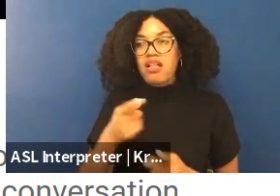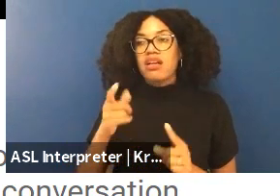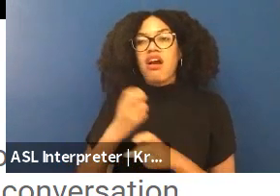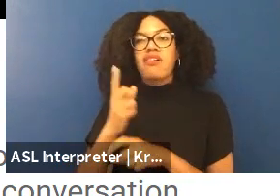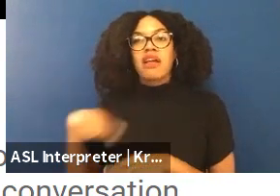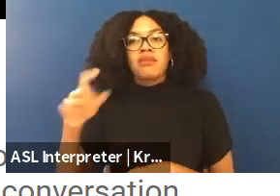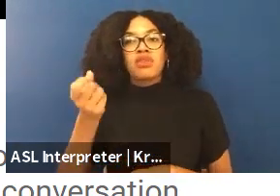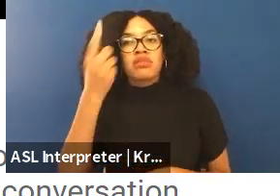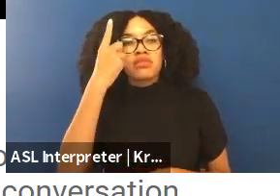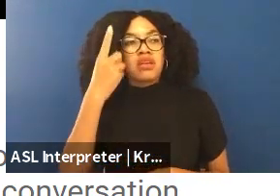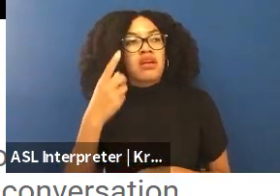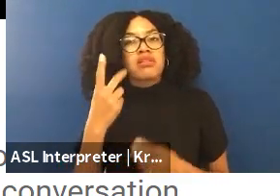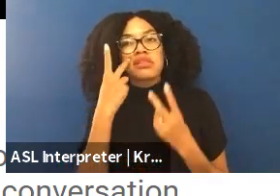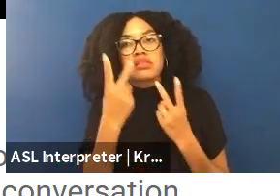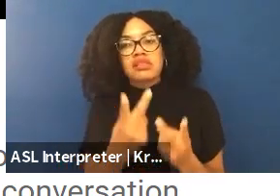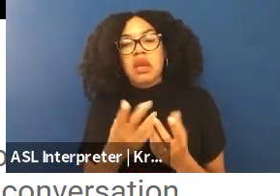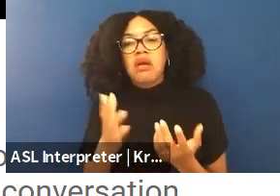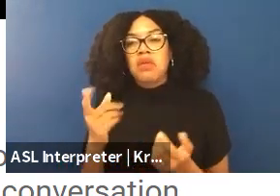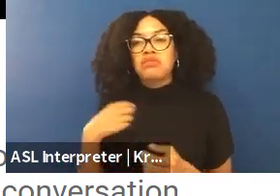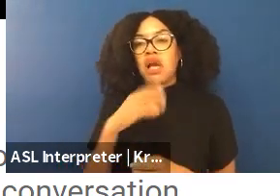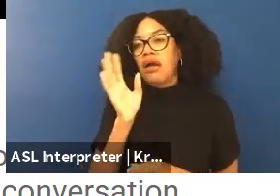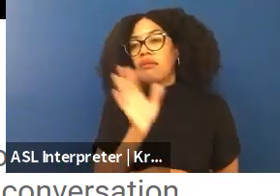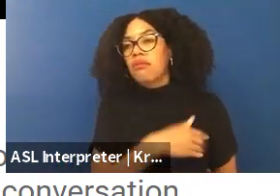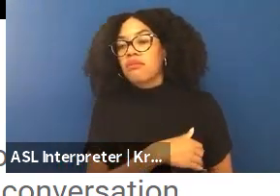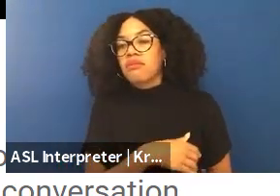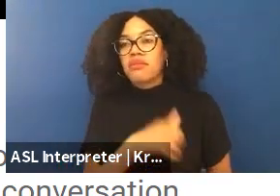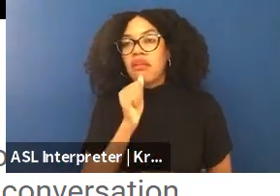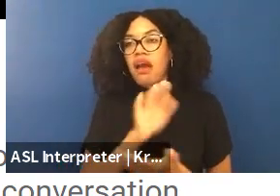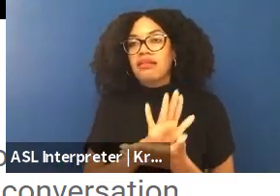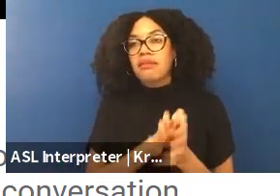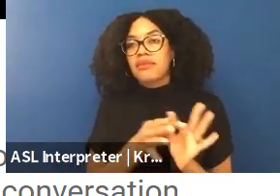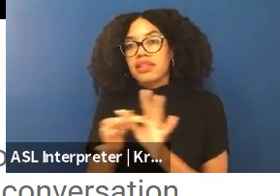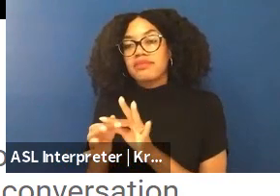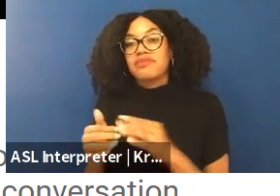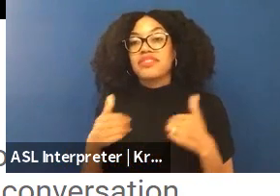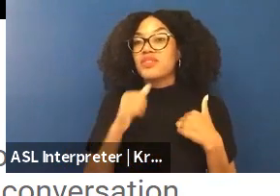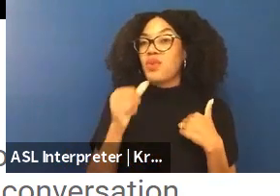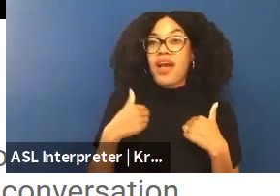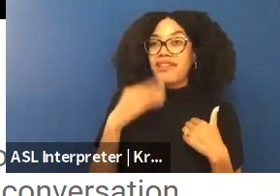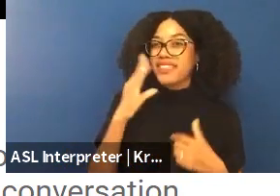So I don't have any solutions, I just have shared questions about how to do that